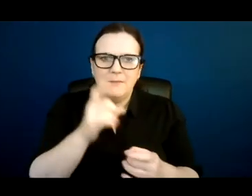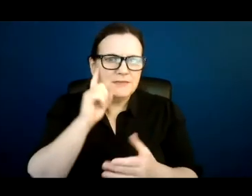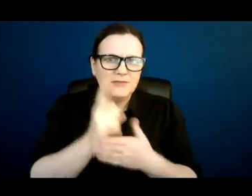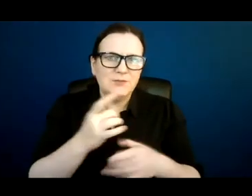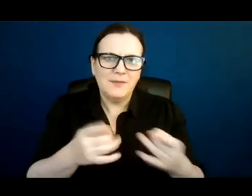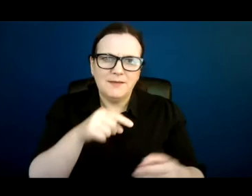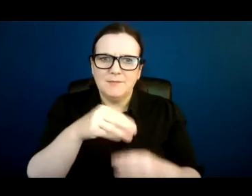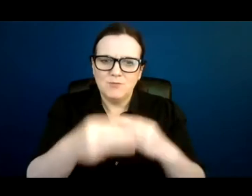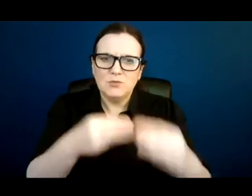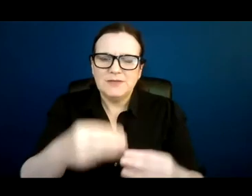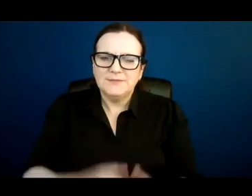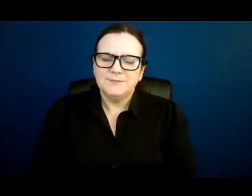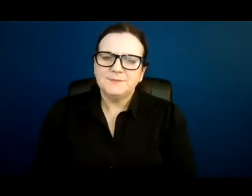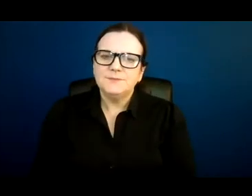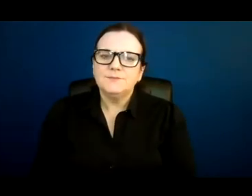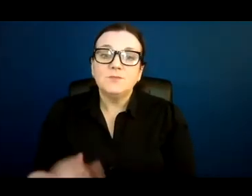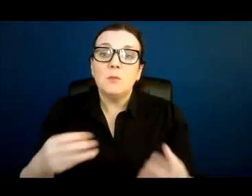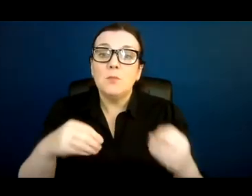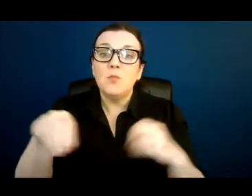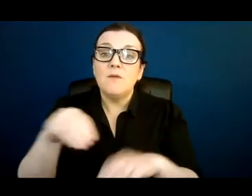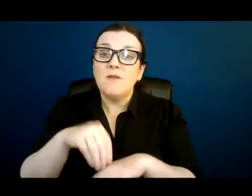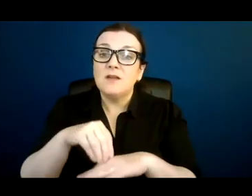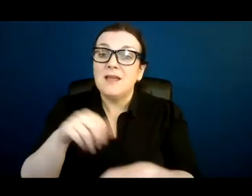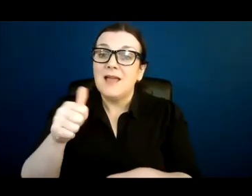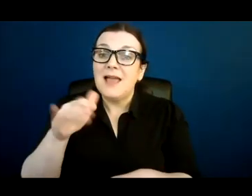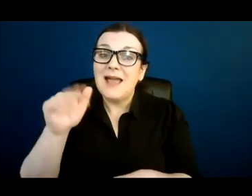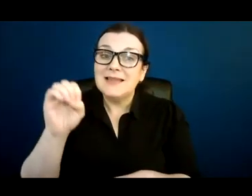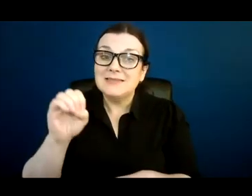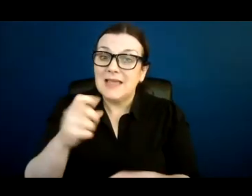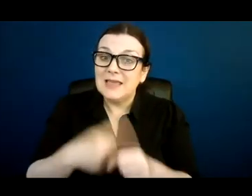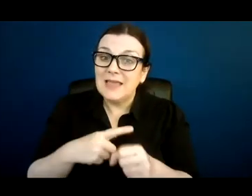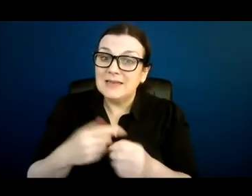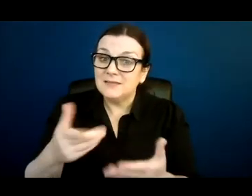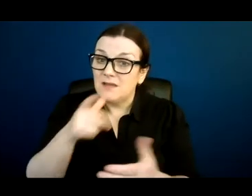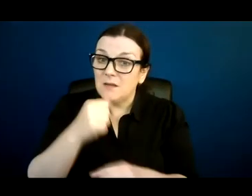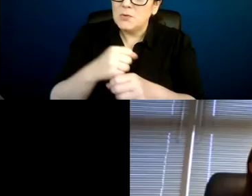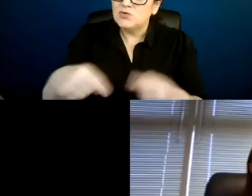I am going to move on, Alice now would you just talk again about the challenges that you see